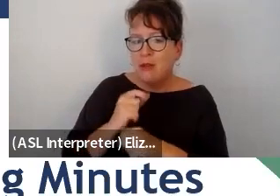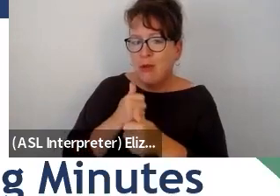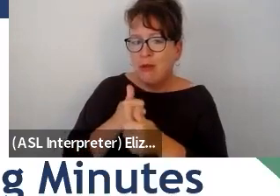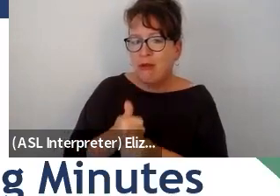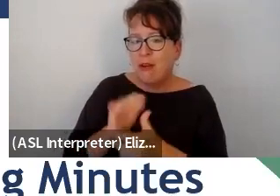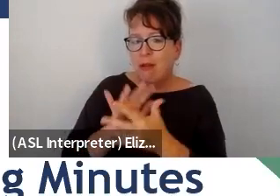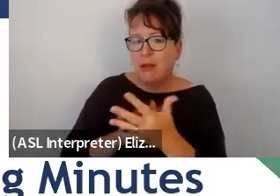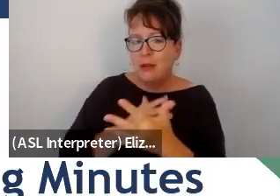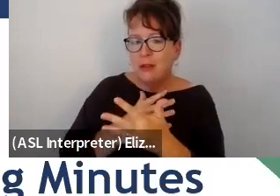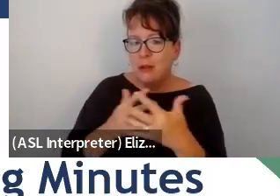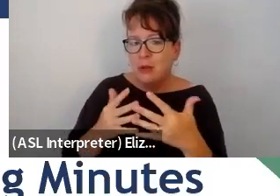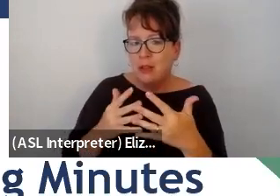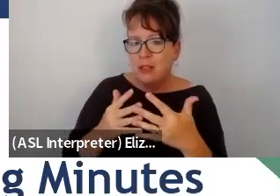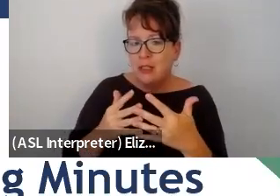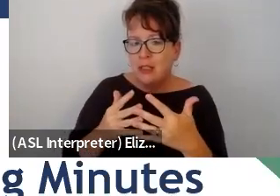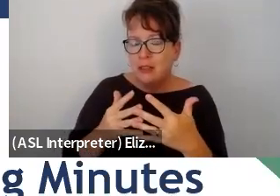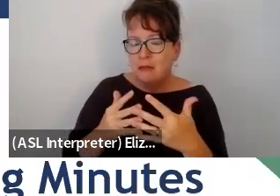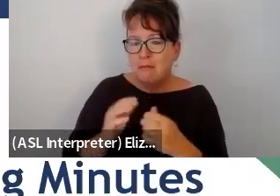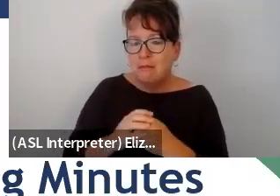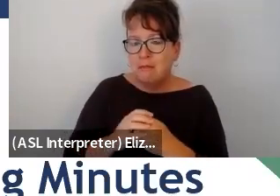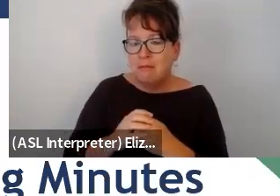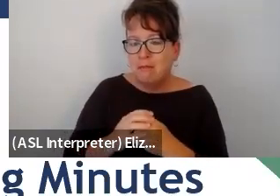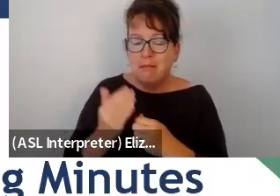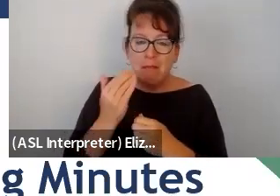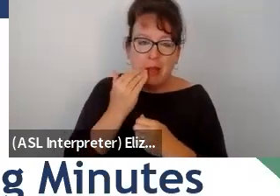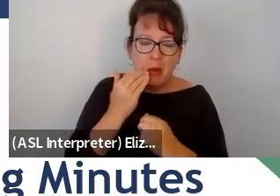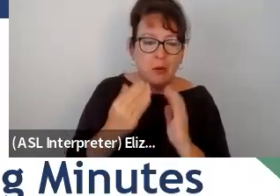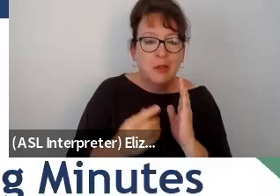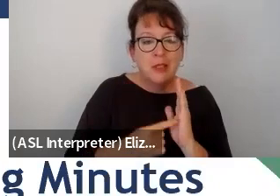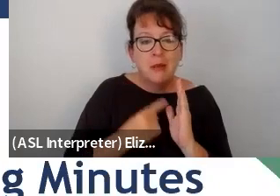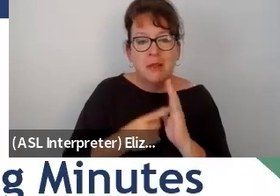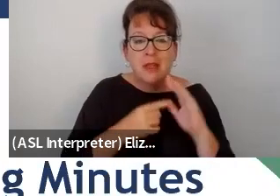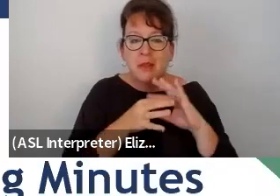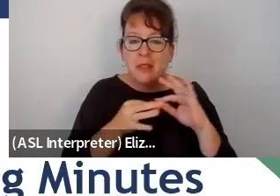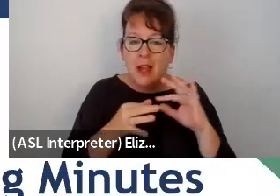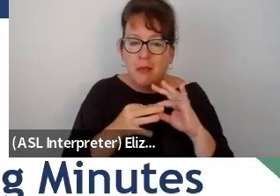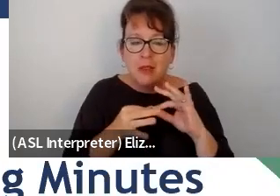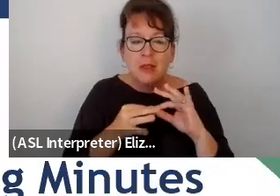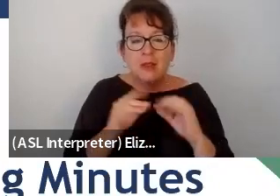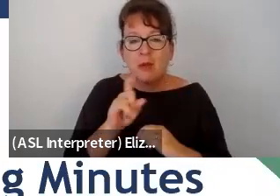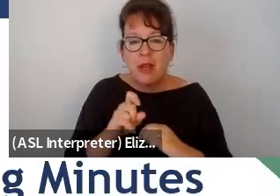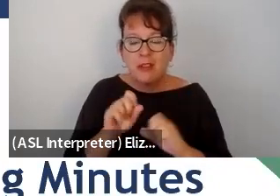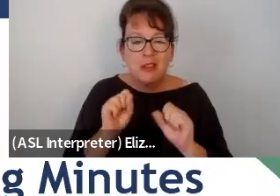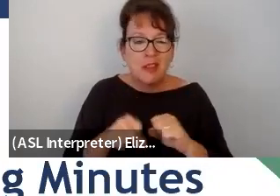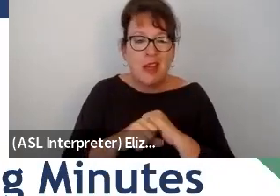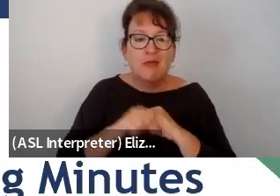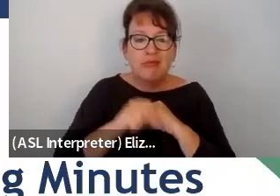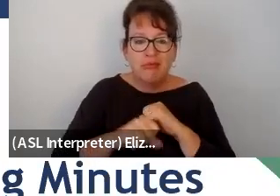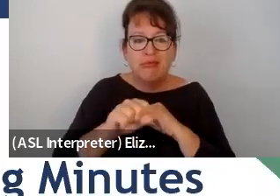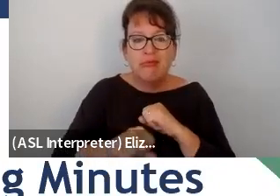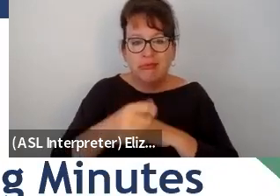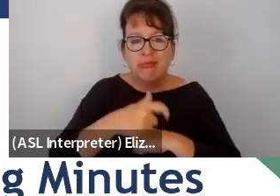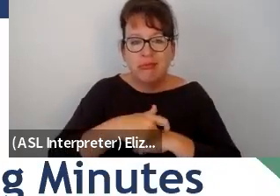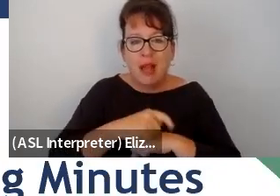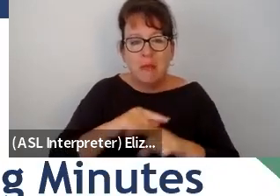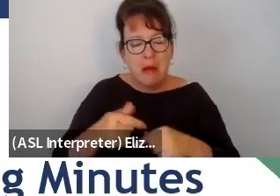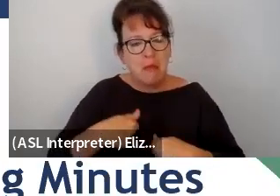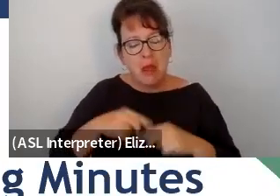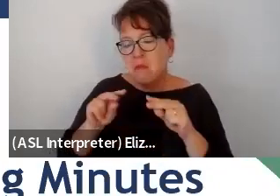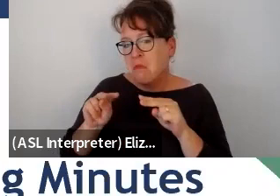but also for investment on infrastructure. I am Karl Simon, I'm the Director of the Transportation